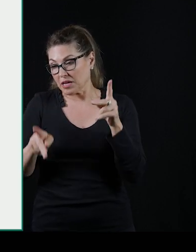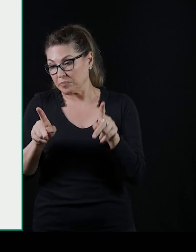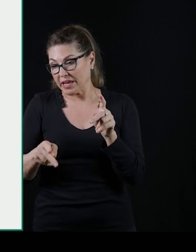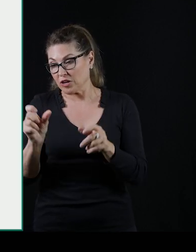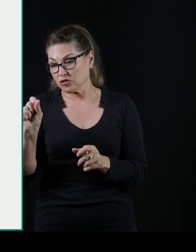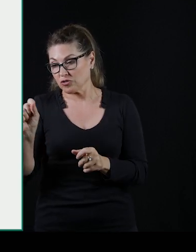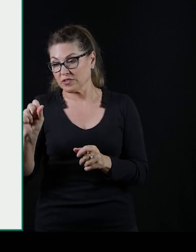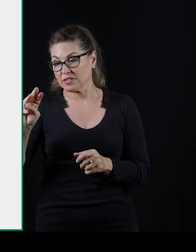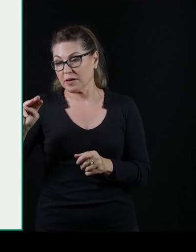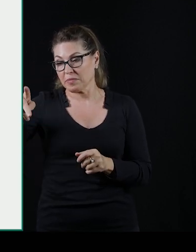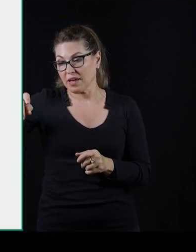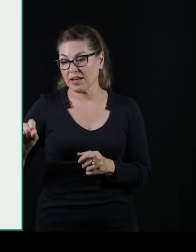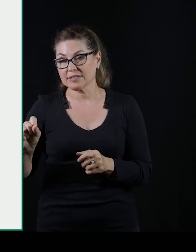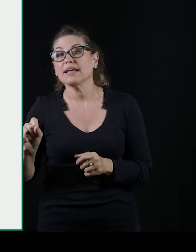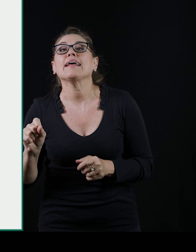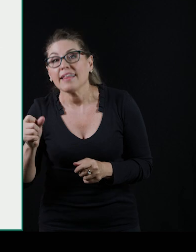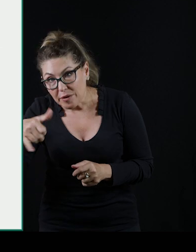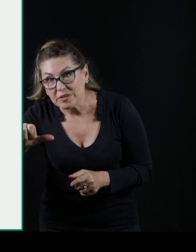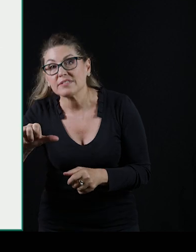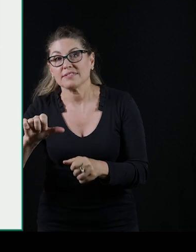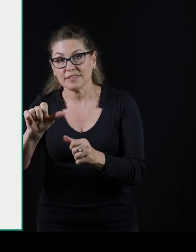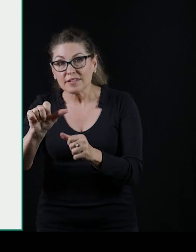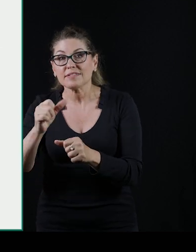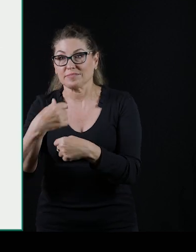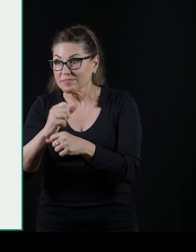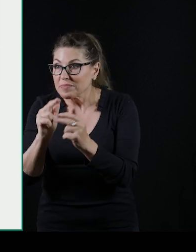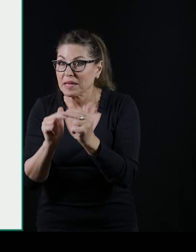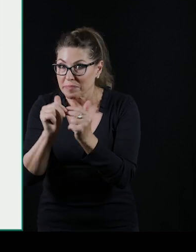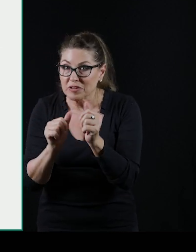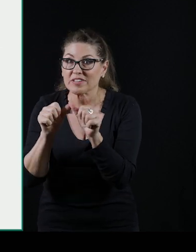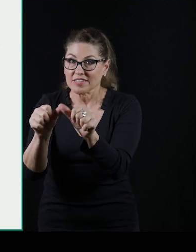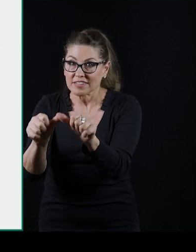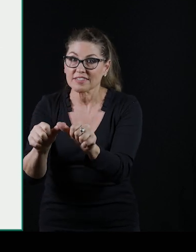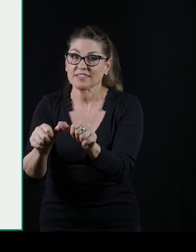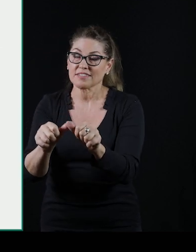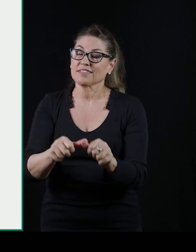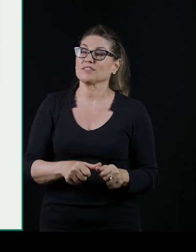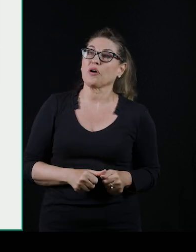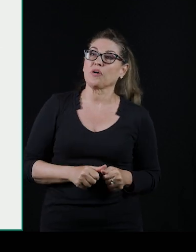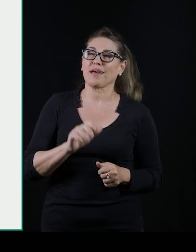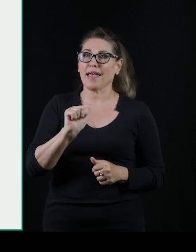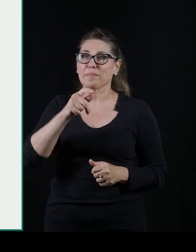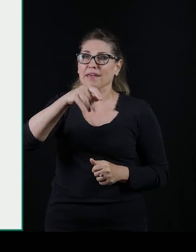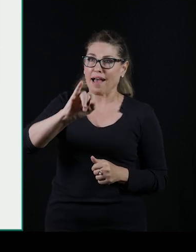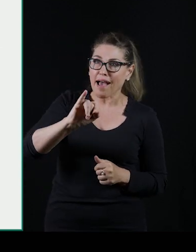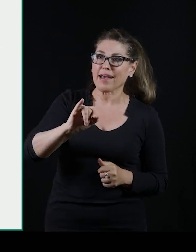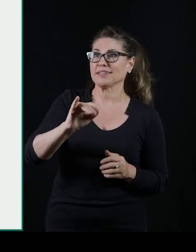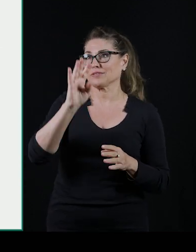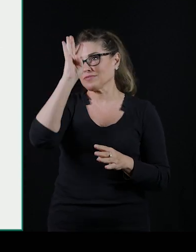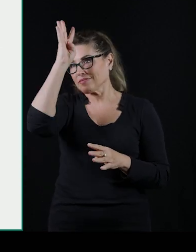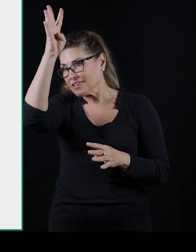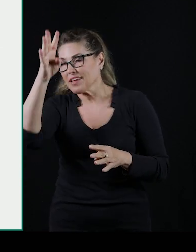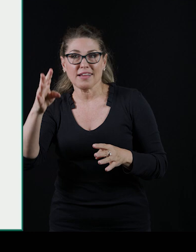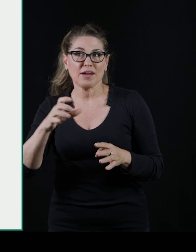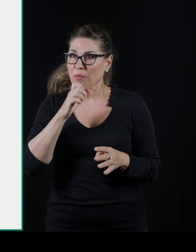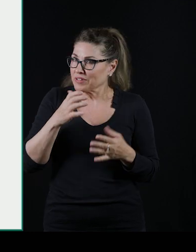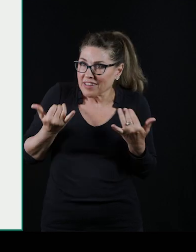PlayFab Multiplayer Servers was still being built. It was a moving target. APIs were evolving and not everything existed when we needed it.